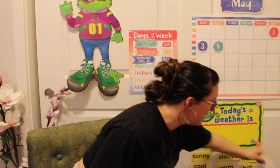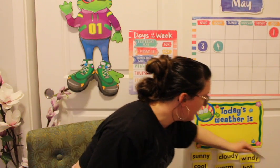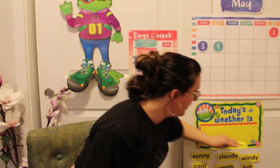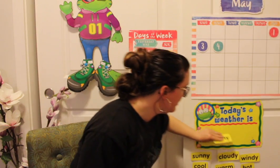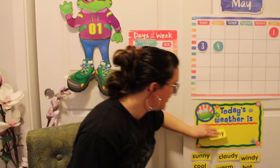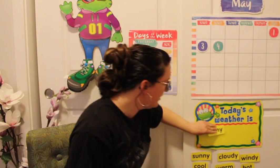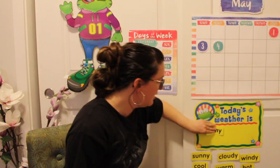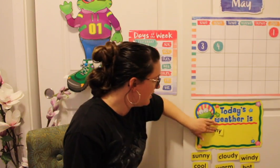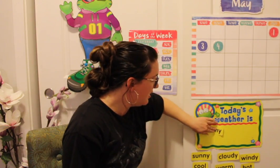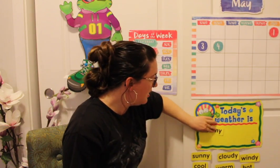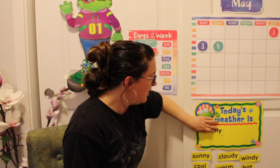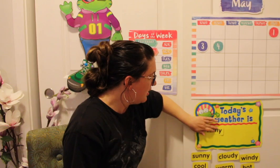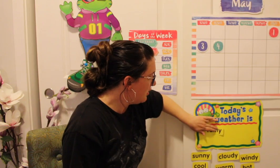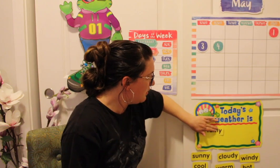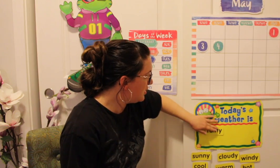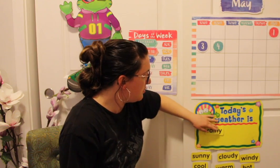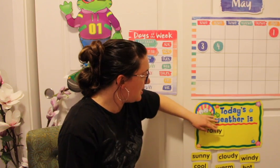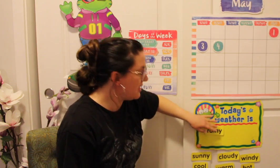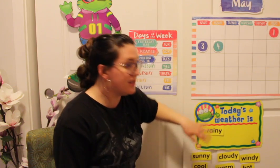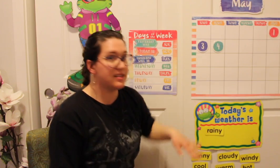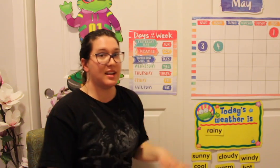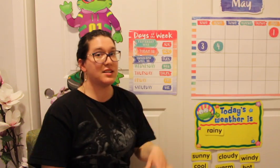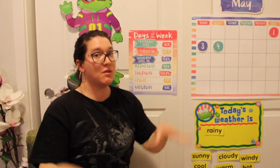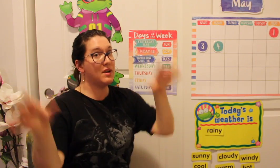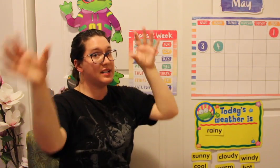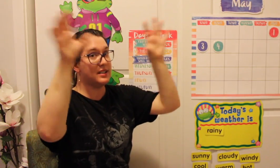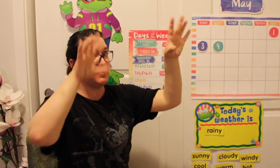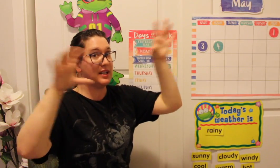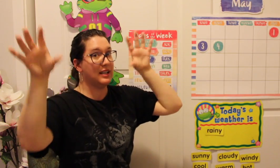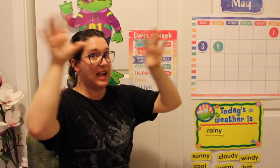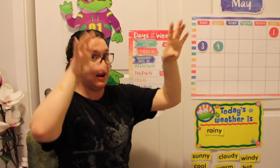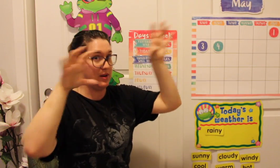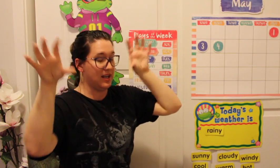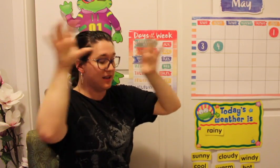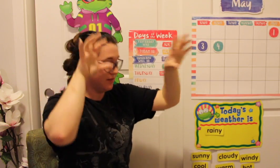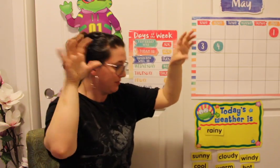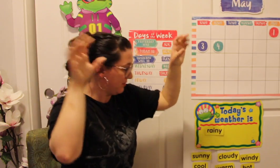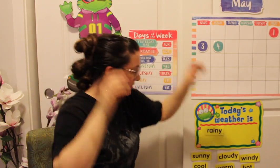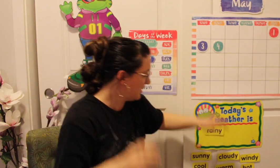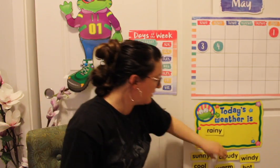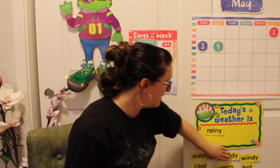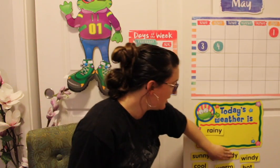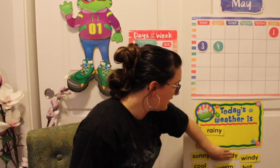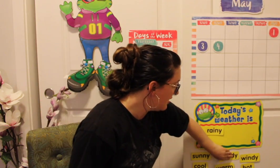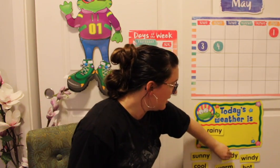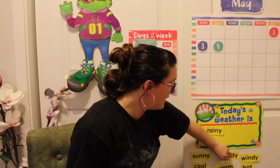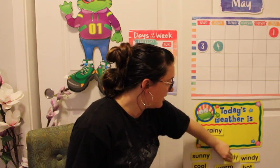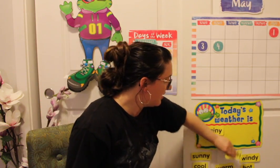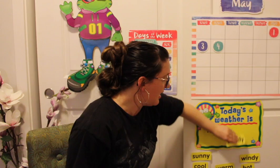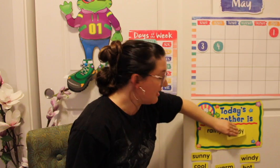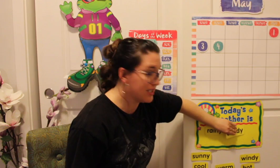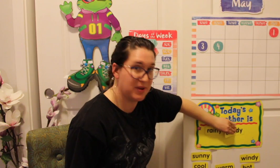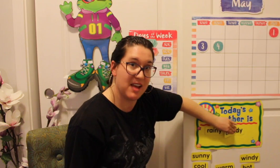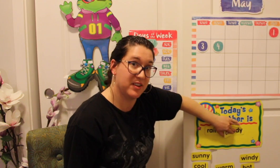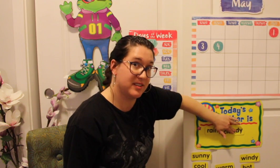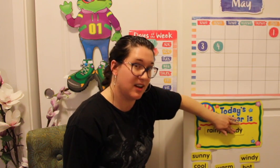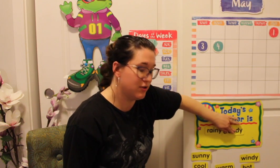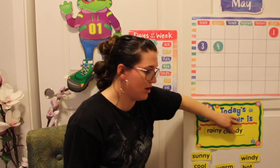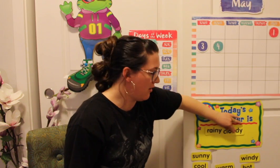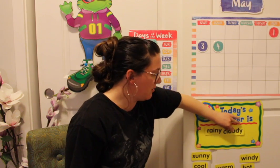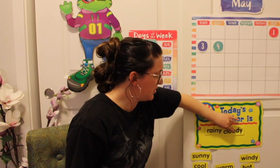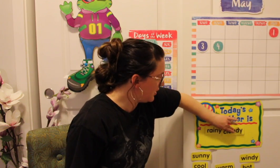here which means it's going to be cloudy unless we have a Sun shower which I